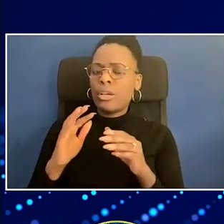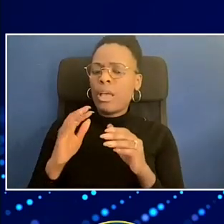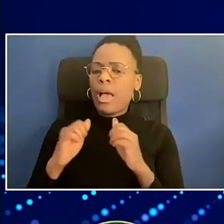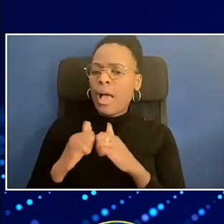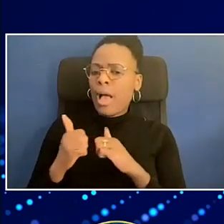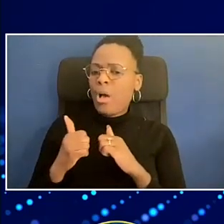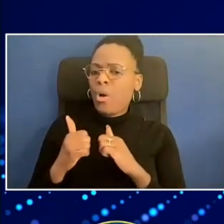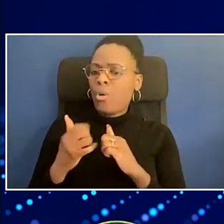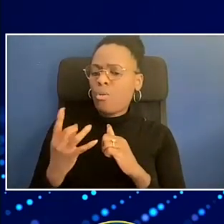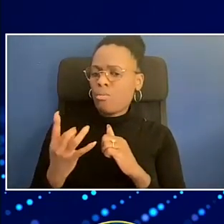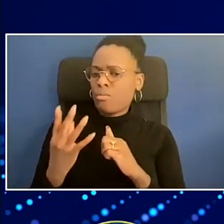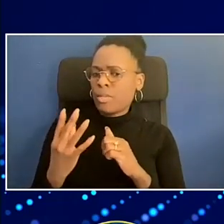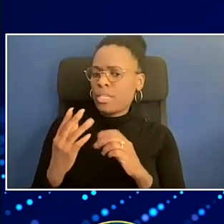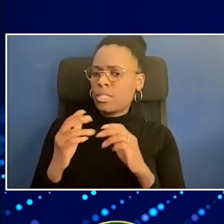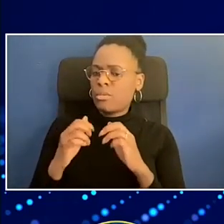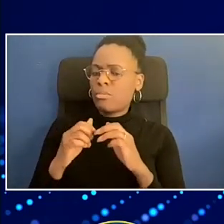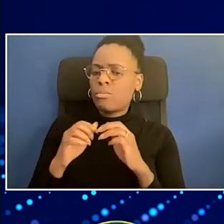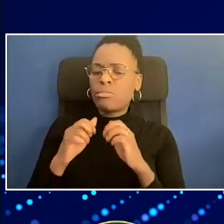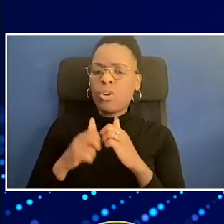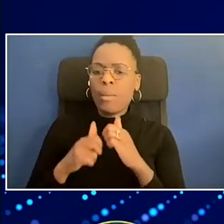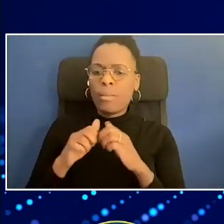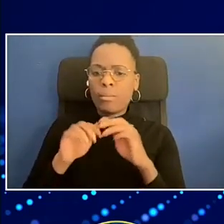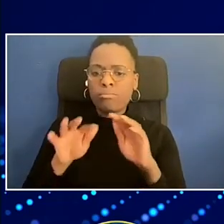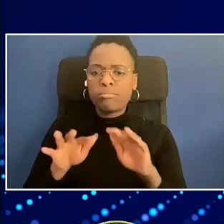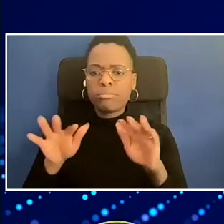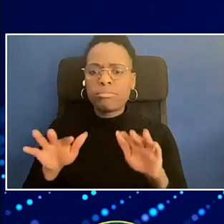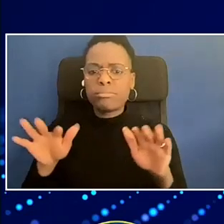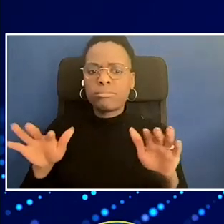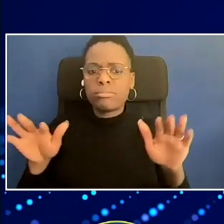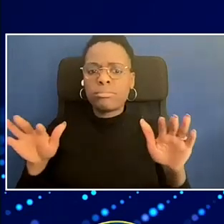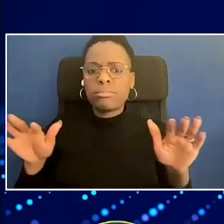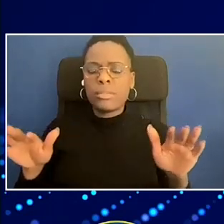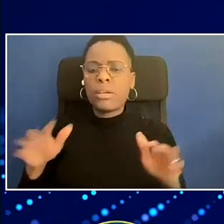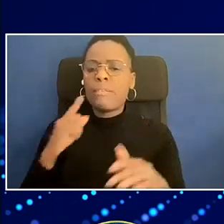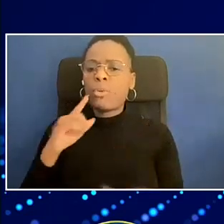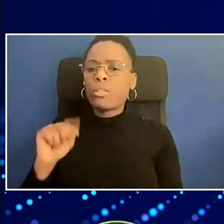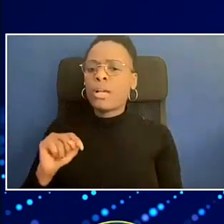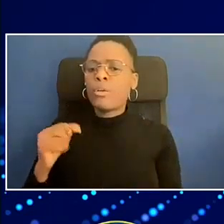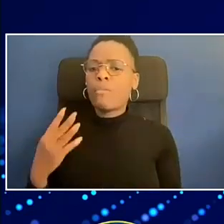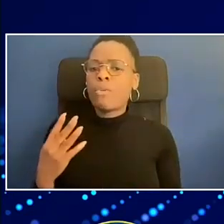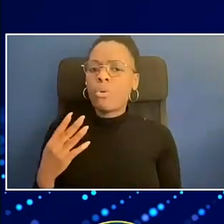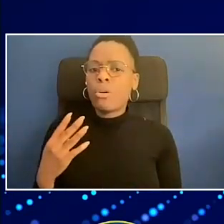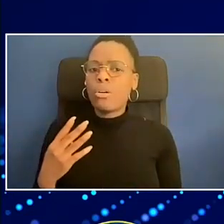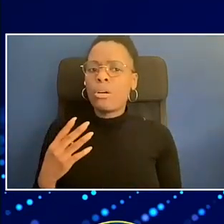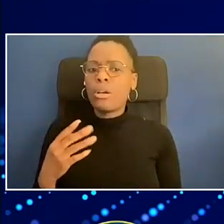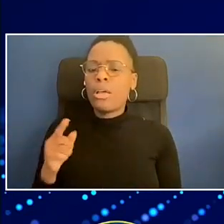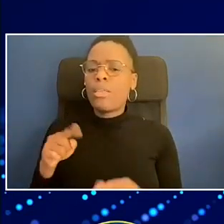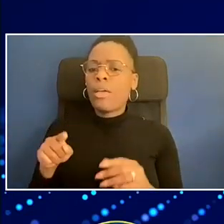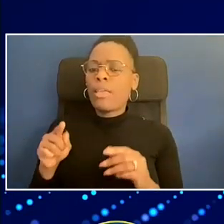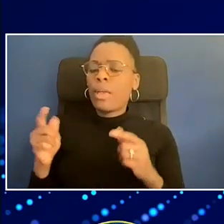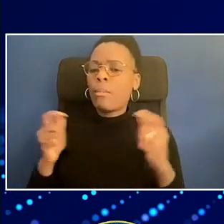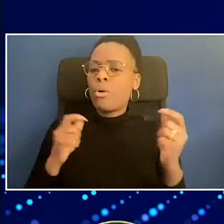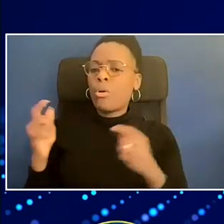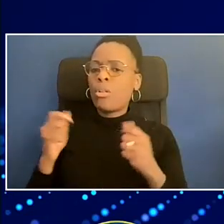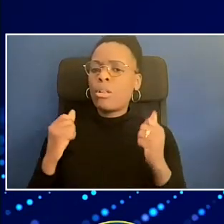terms of institutions across the Title IV realm, that they pull from a bunch of different books and put into a book that's